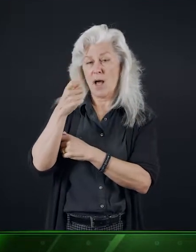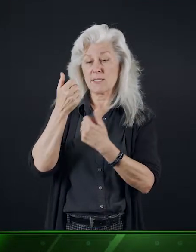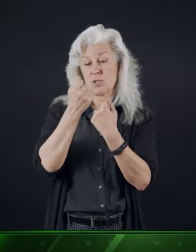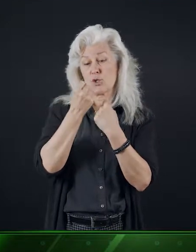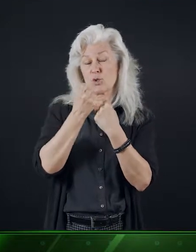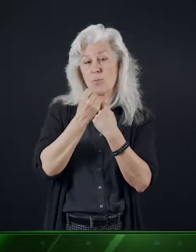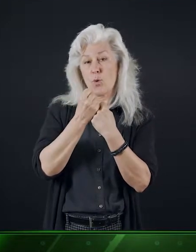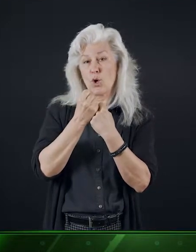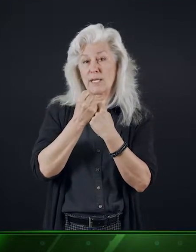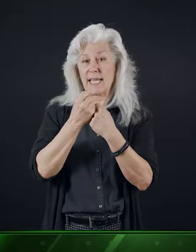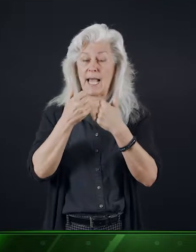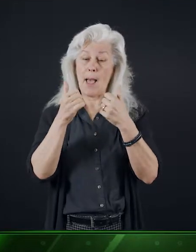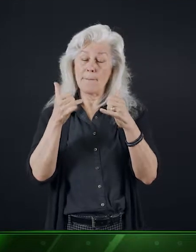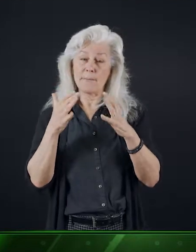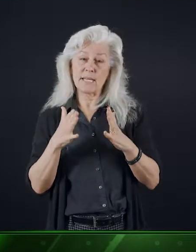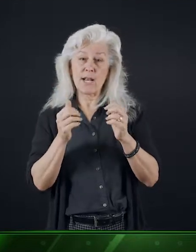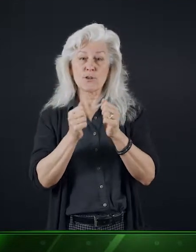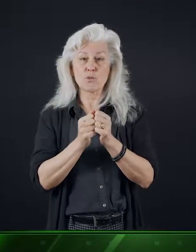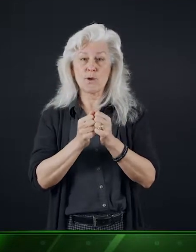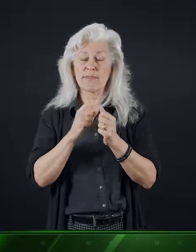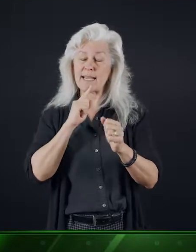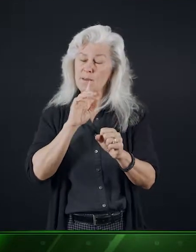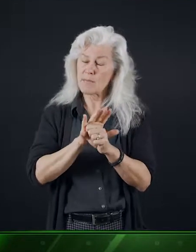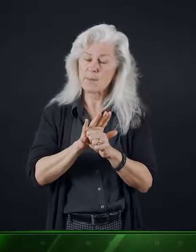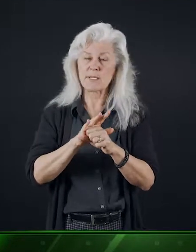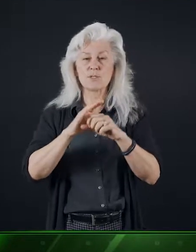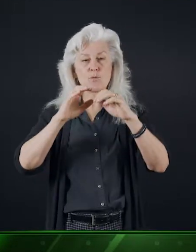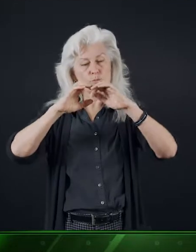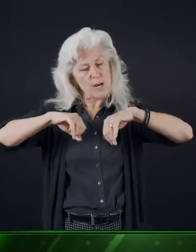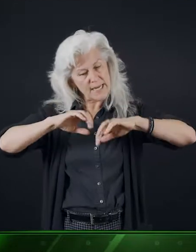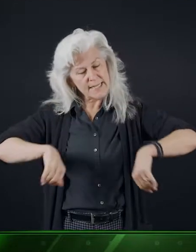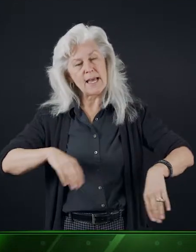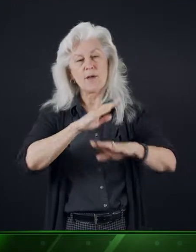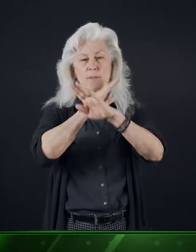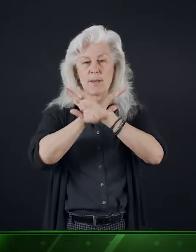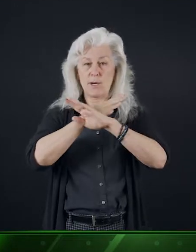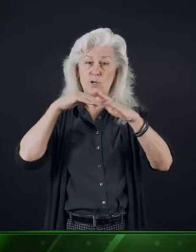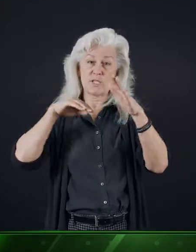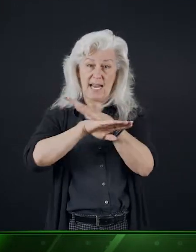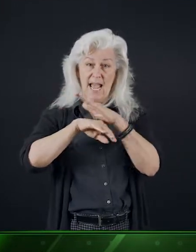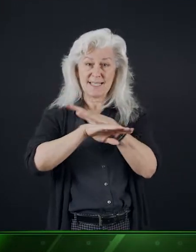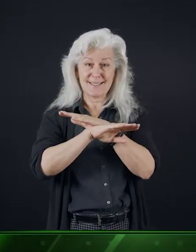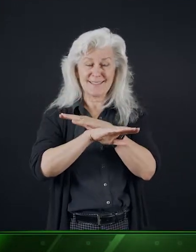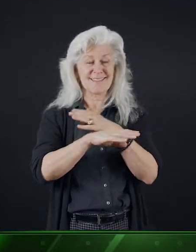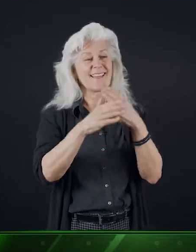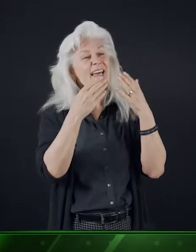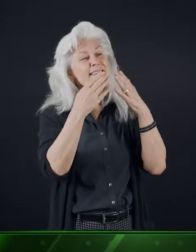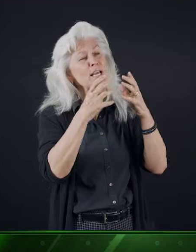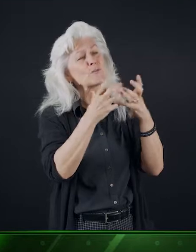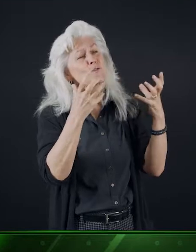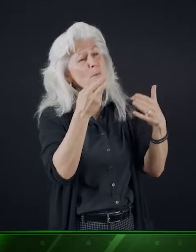with a commitment to breaking down barriers in accessibility. Kaitlyn, thank you so much for joining us today.